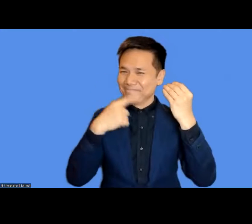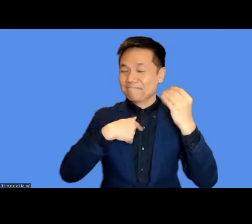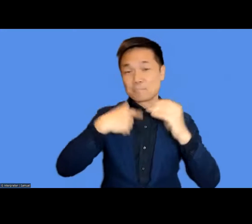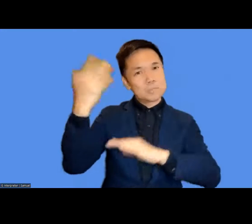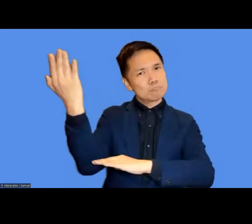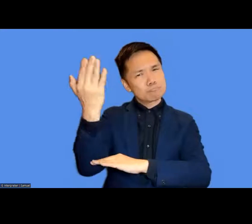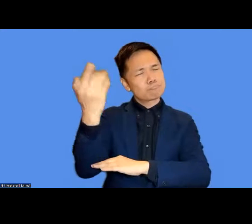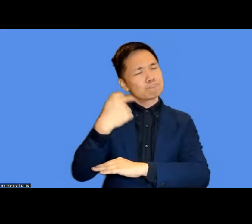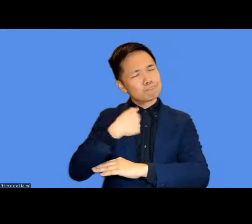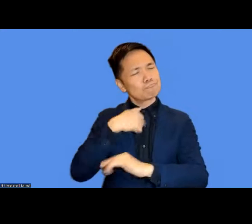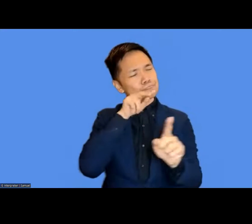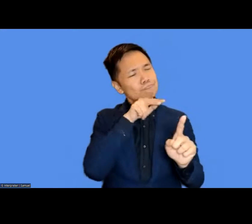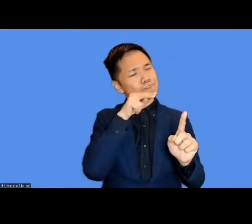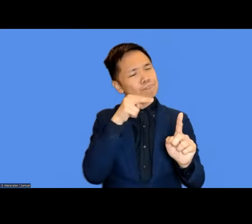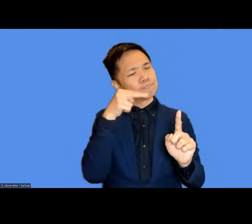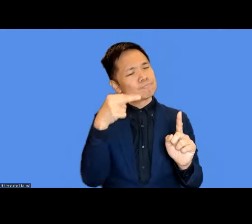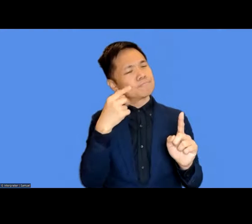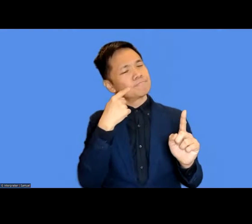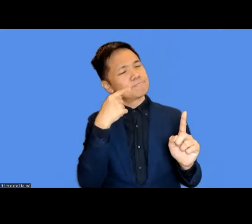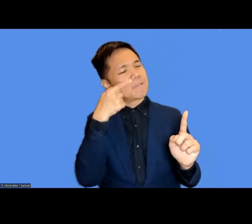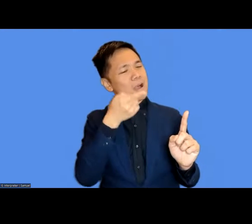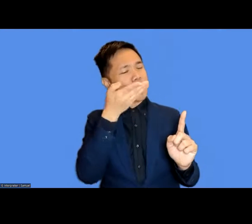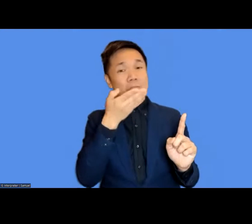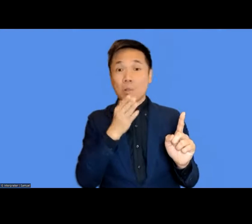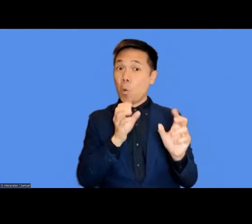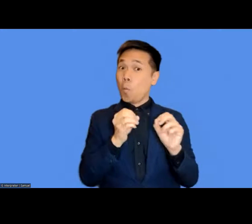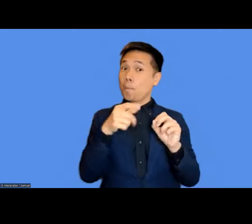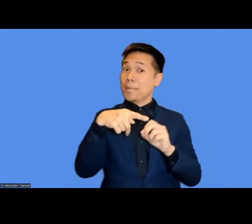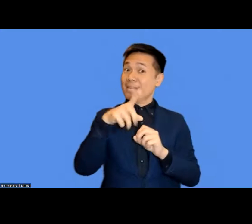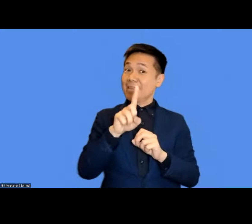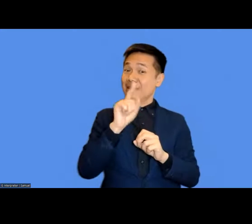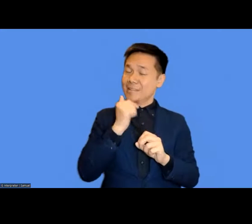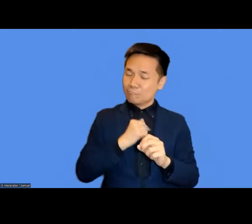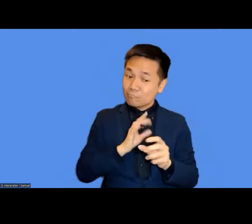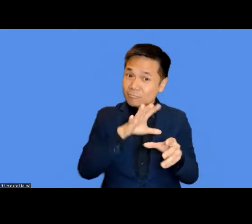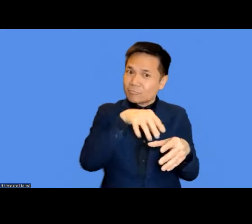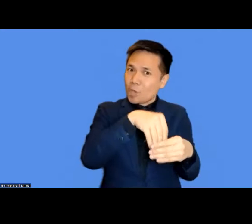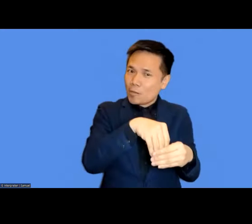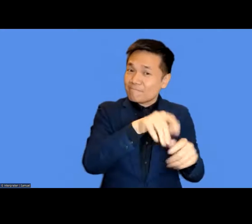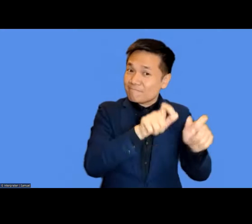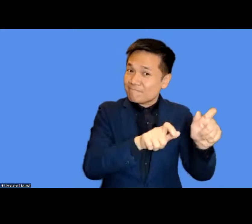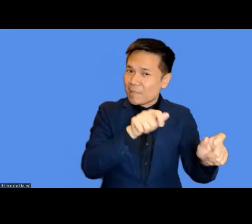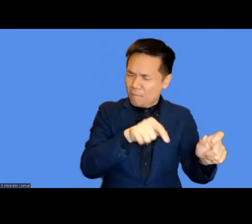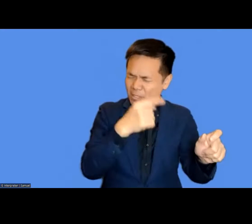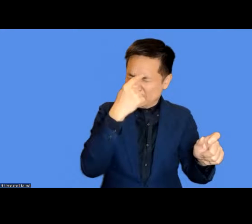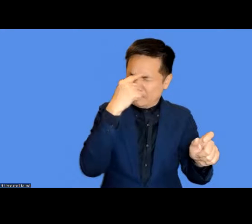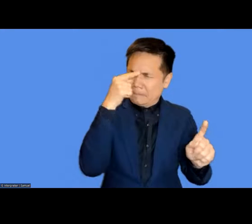the engagement of OPDs in this very interesting and very much needed agenda.